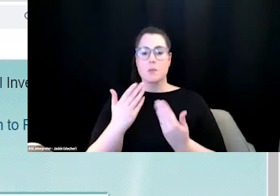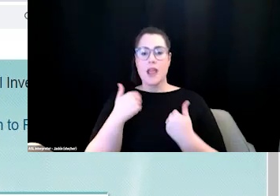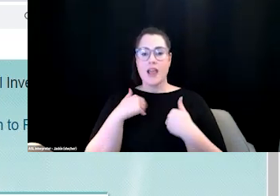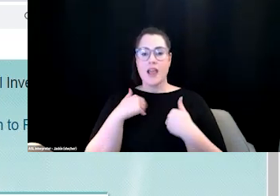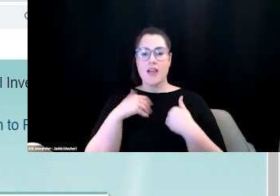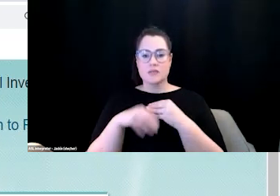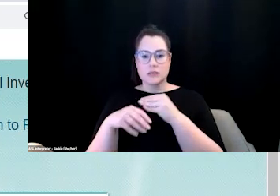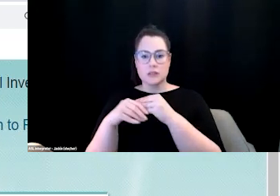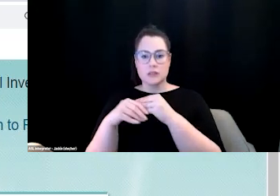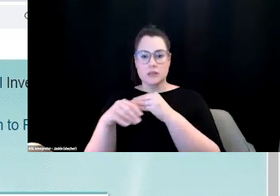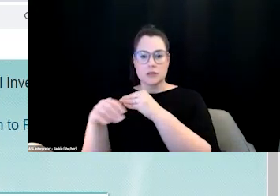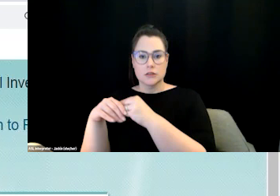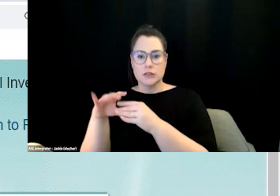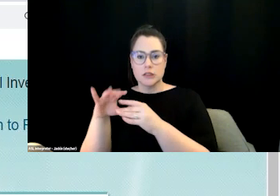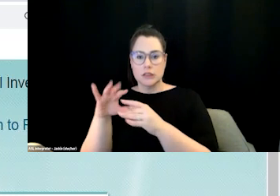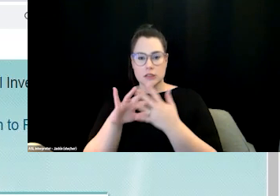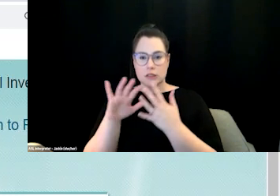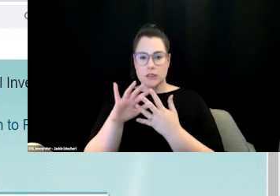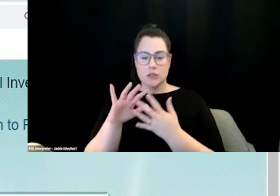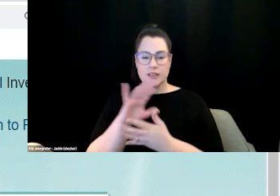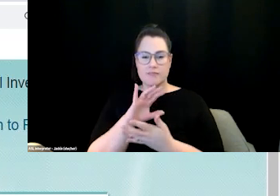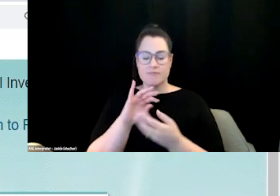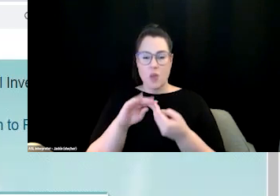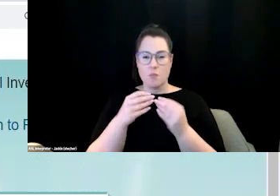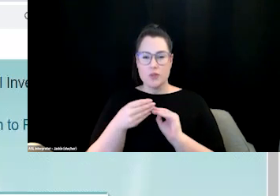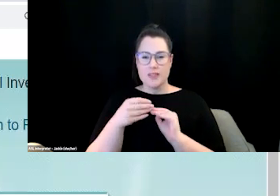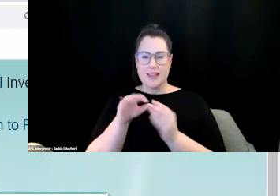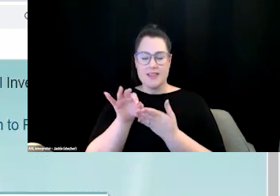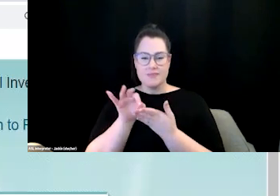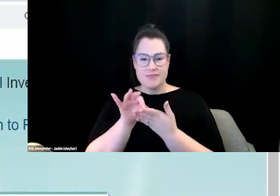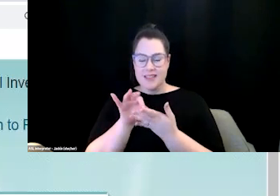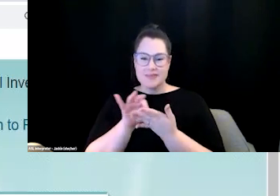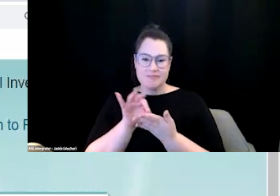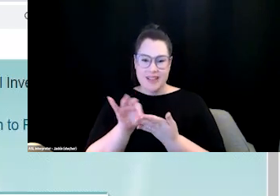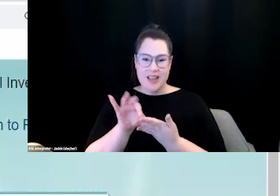to count against the compliance check. So just be careful with that.